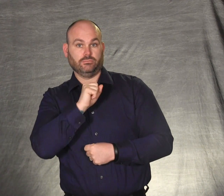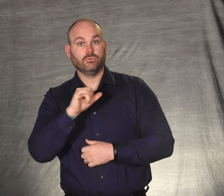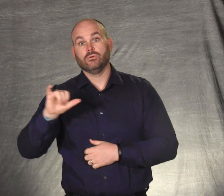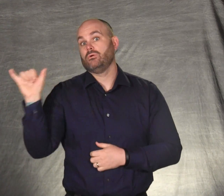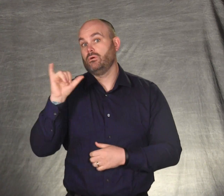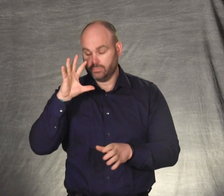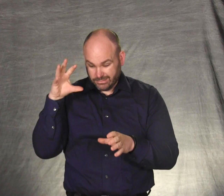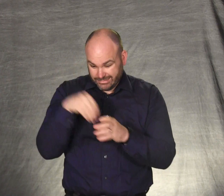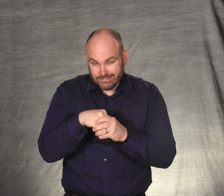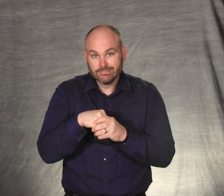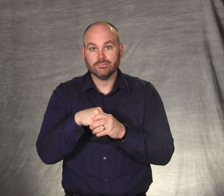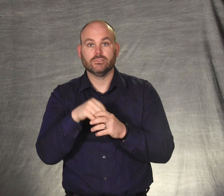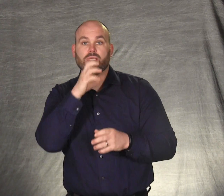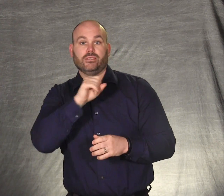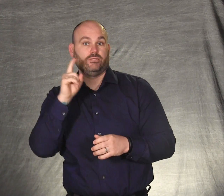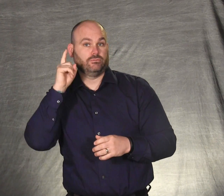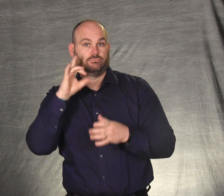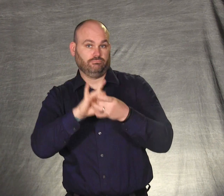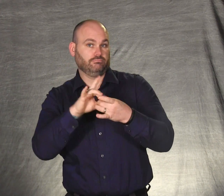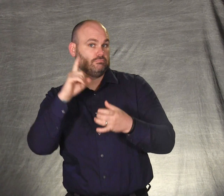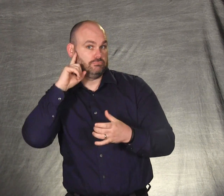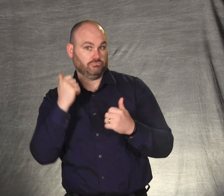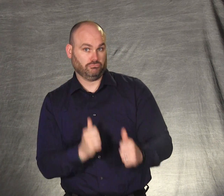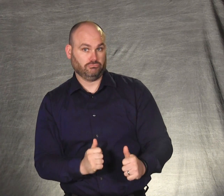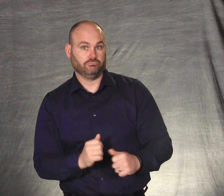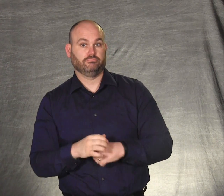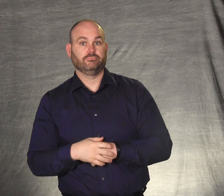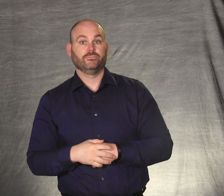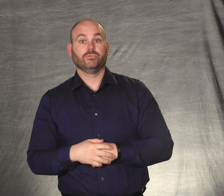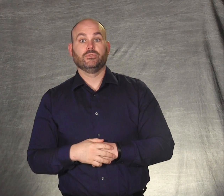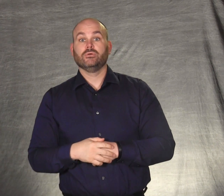which would include age-related hearing loss.